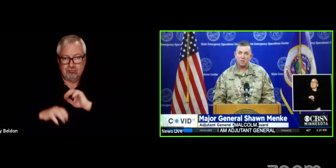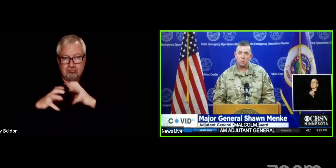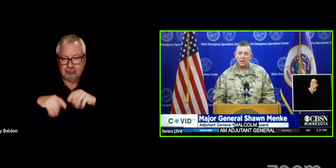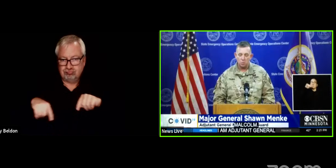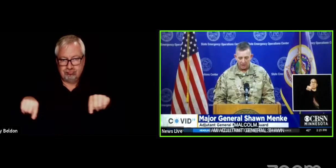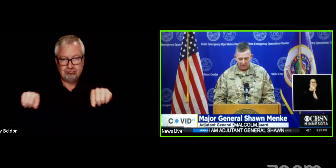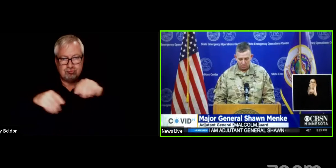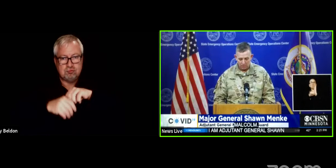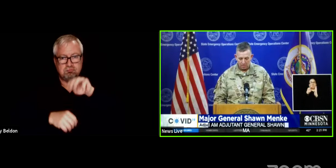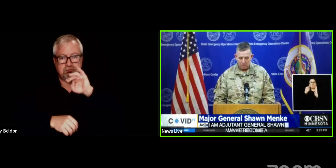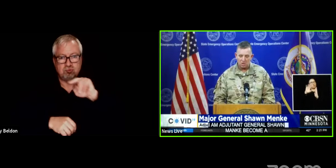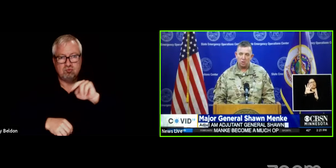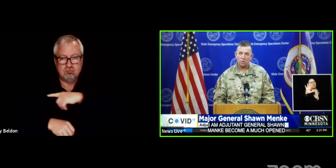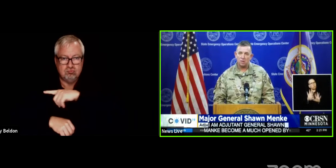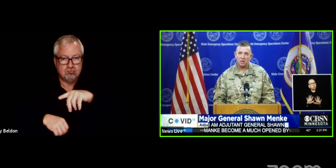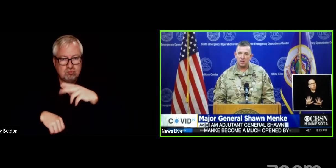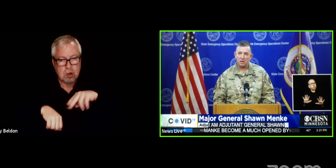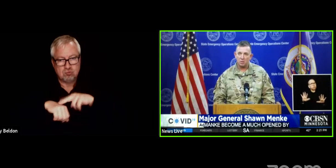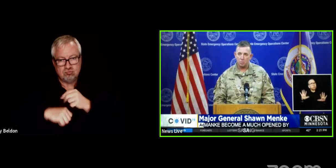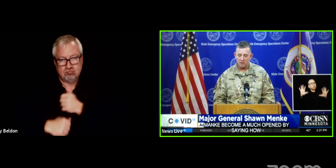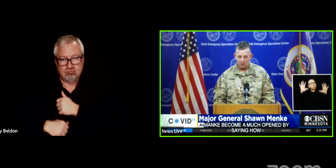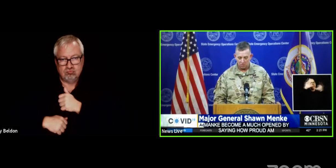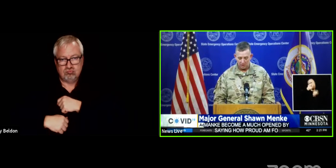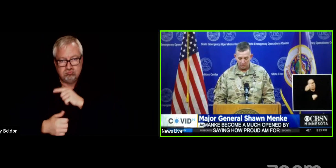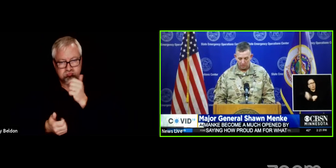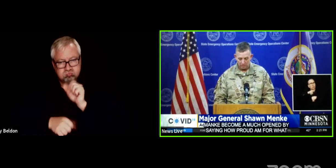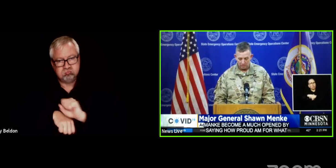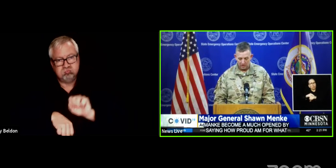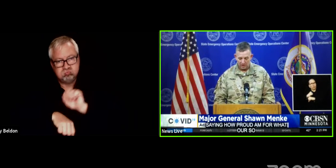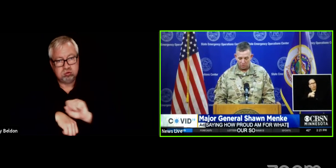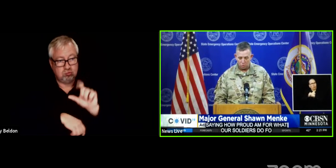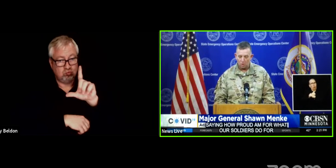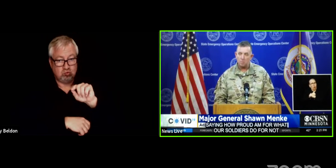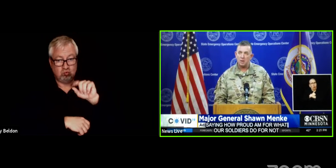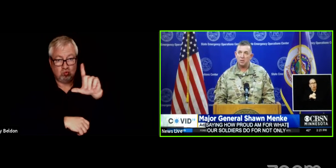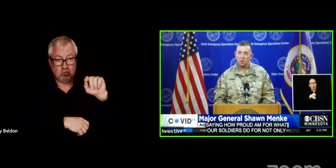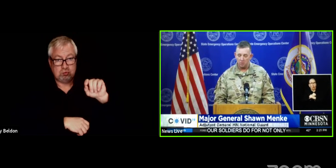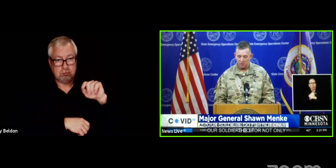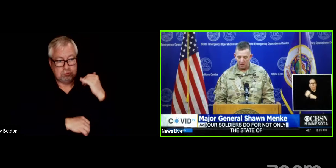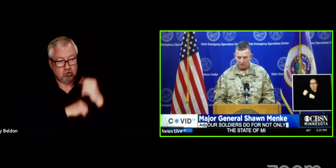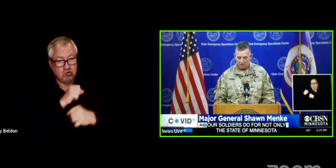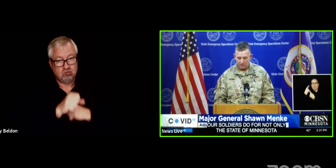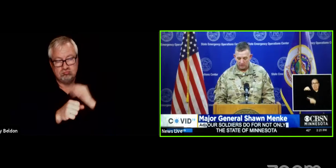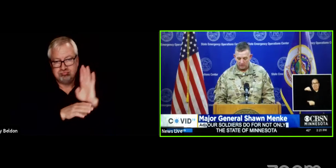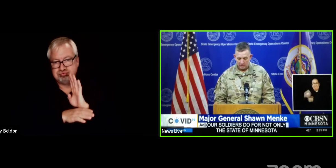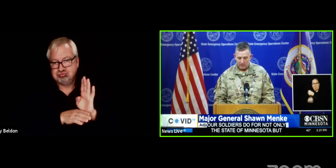20 HAS BEEN A BUSY YEAR FOR THE GUARDS IS AN UNDERSTATEMENT. IT HAS TRULY BEEN A YEAR OF THE GUARDS.